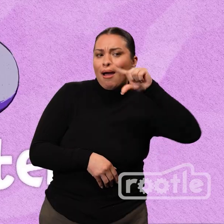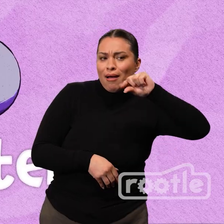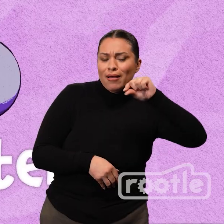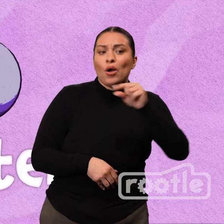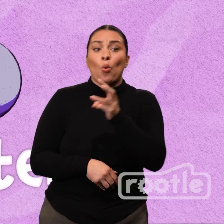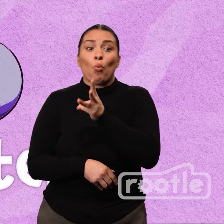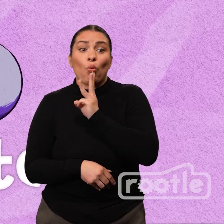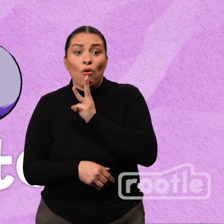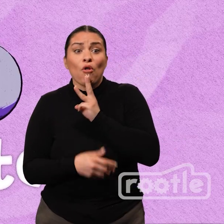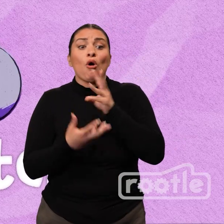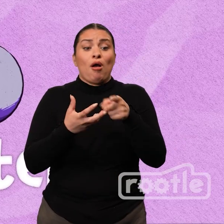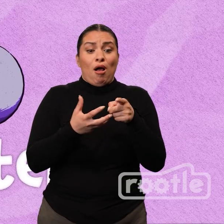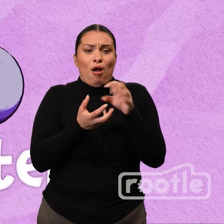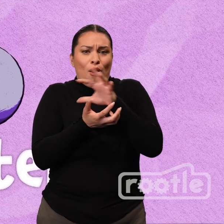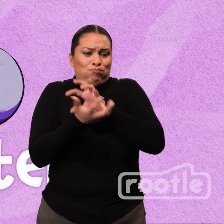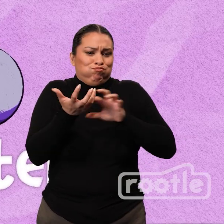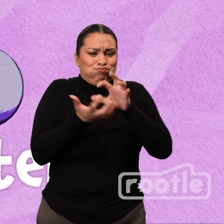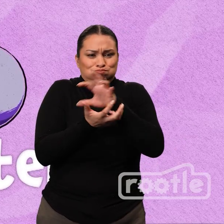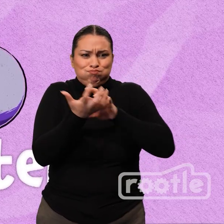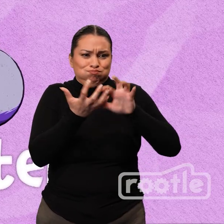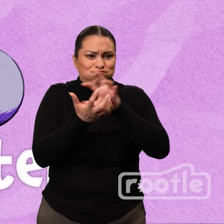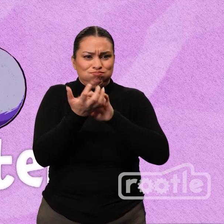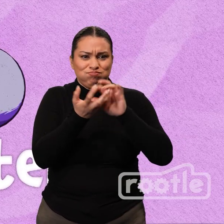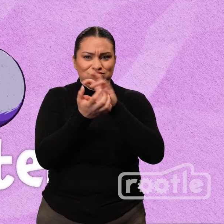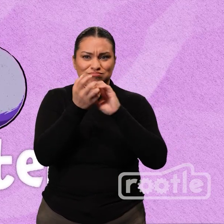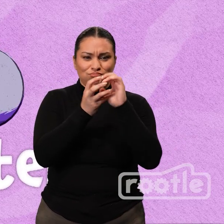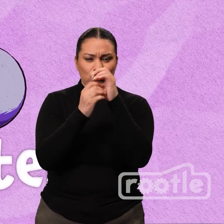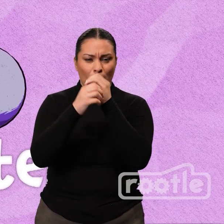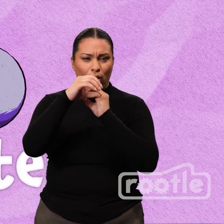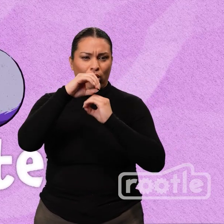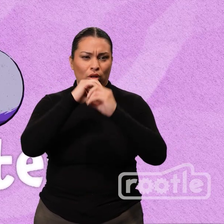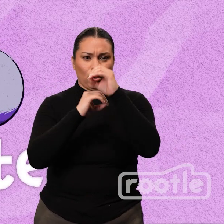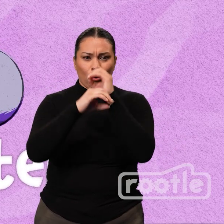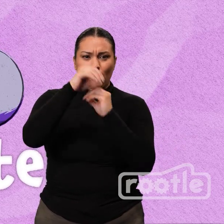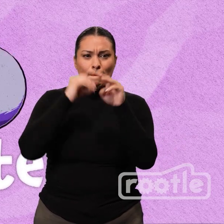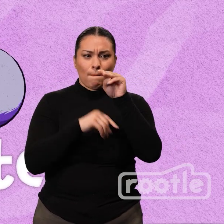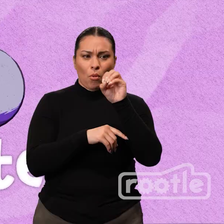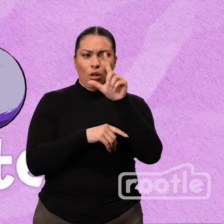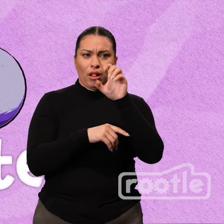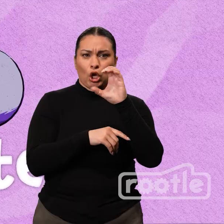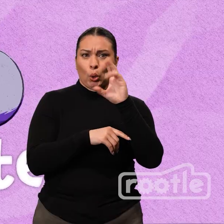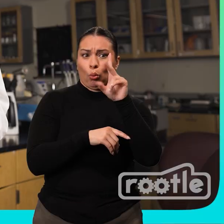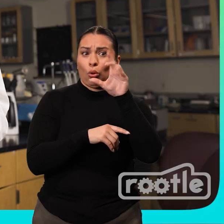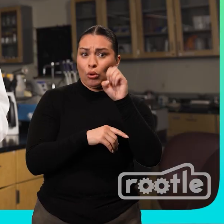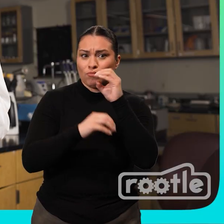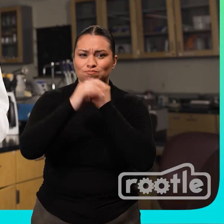and joined them together to make a new molecule. And as you mixed, you made more and more of those molecules.